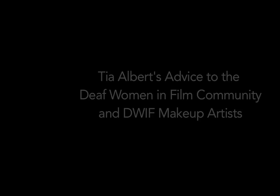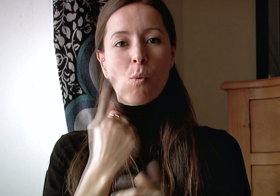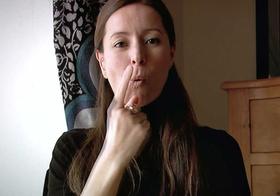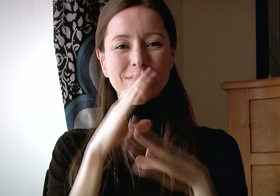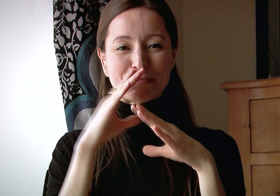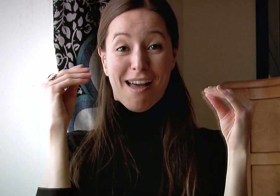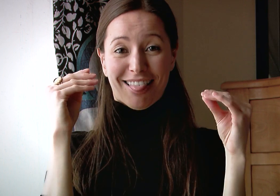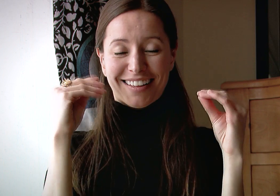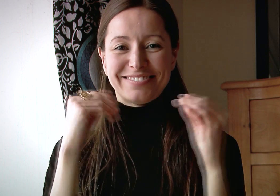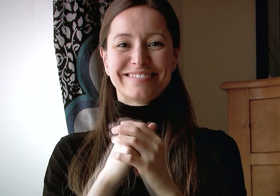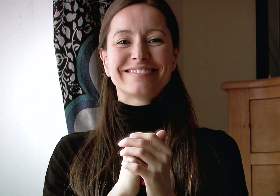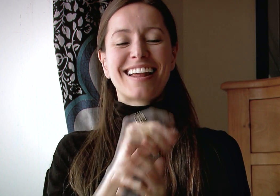Always smile. Never complain.